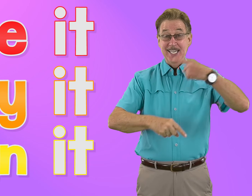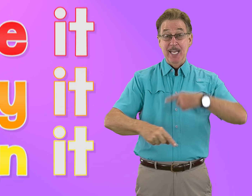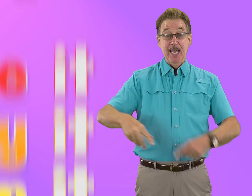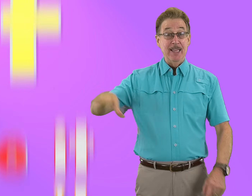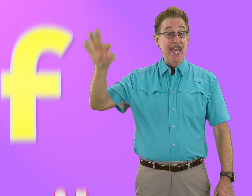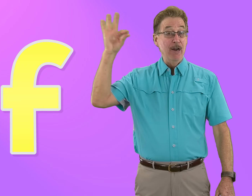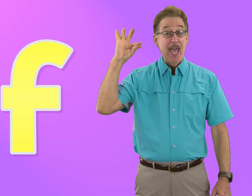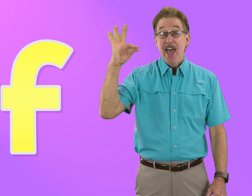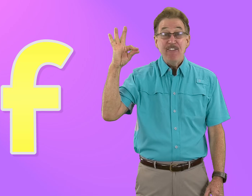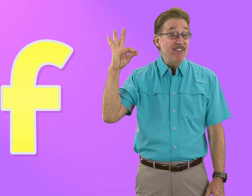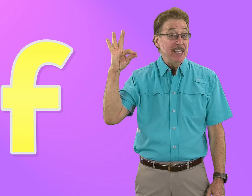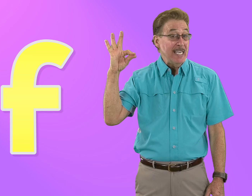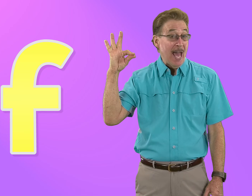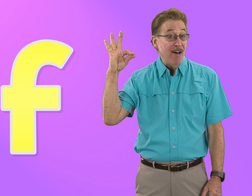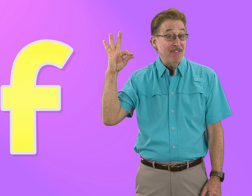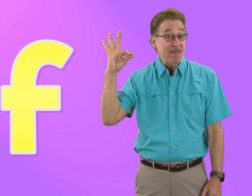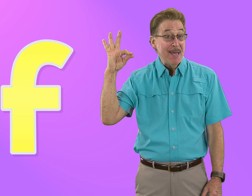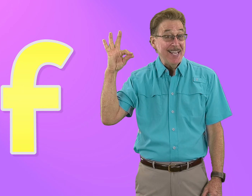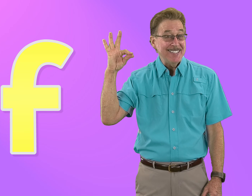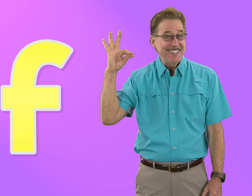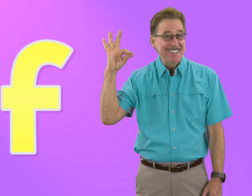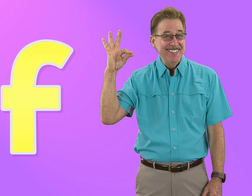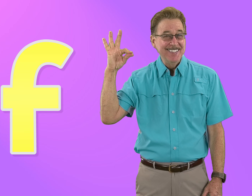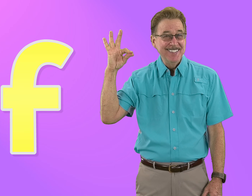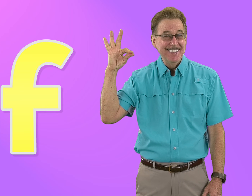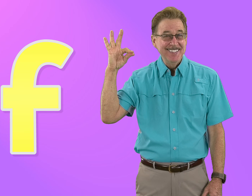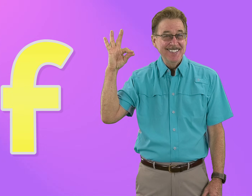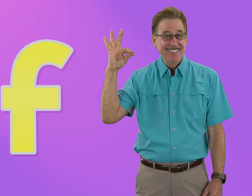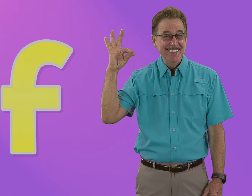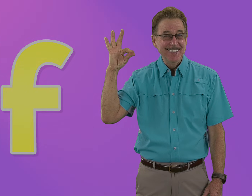Letter F f in the alphabet